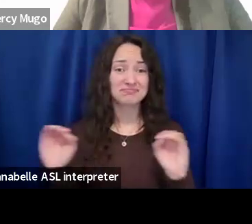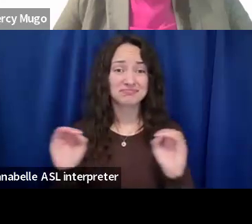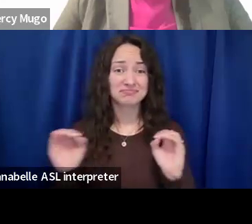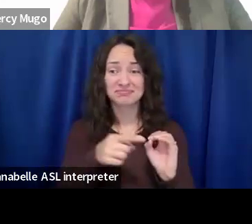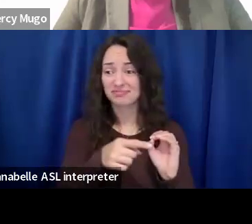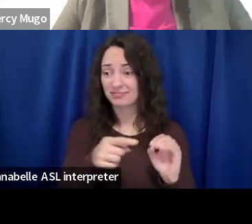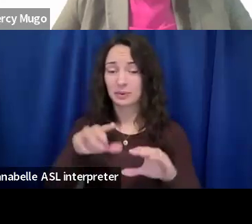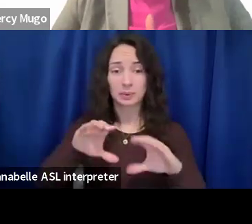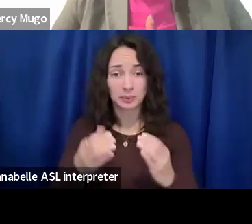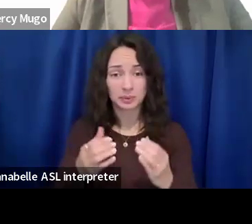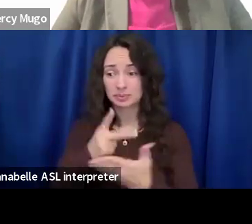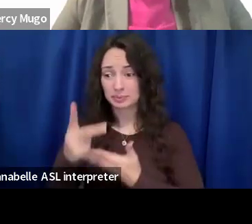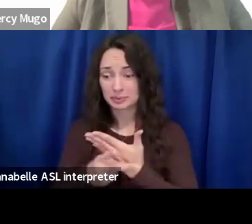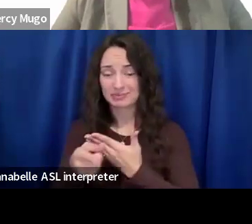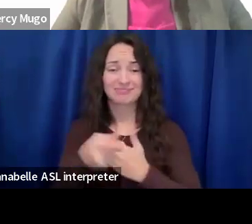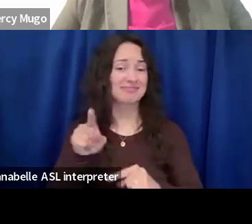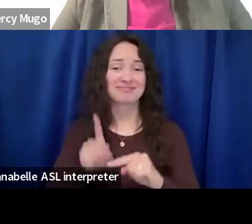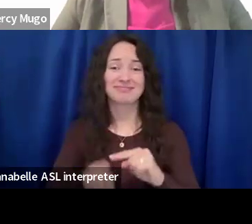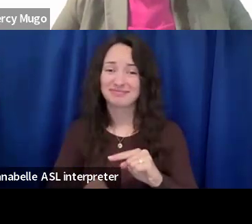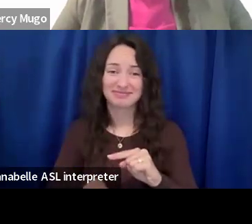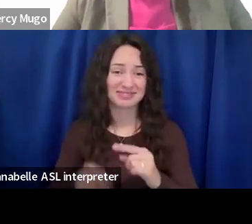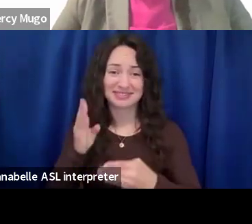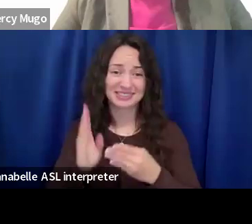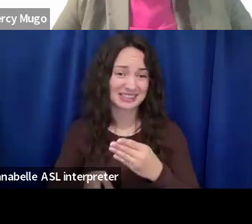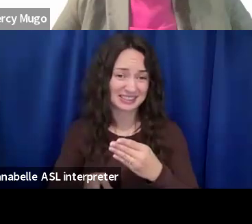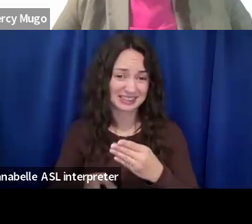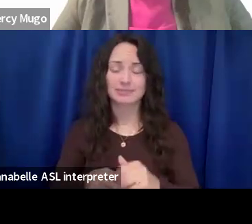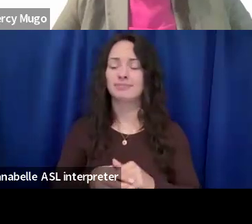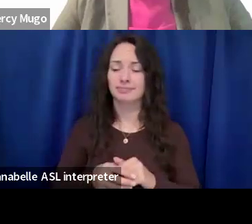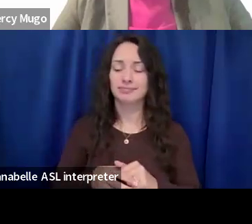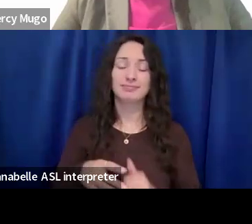All of the required courses in the last semester for the program is actually blended or in person.